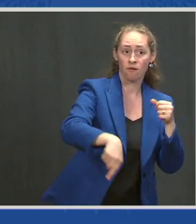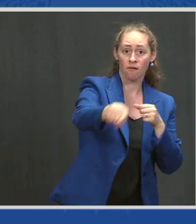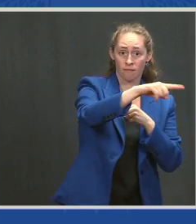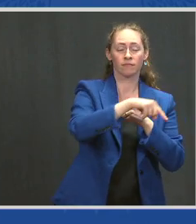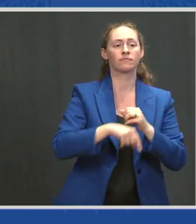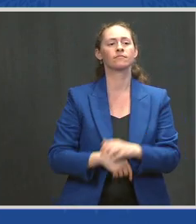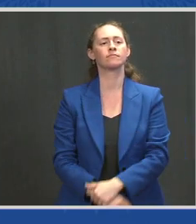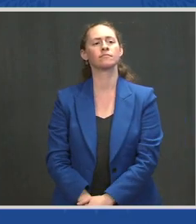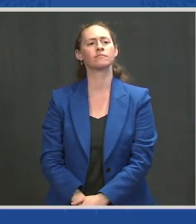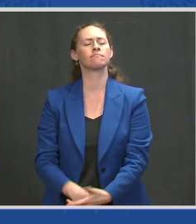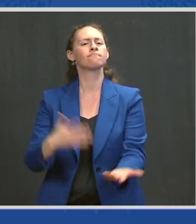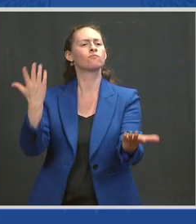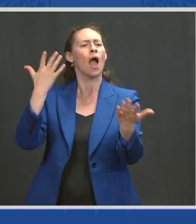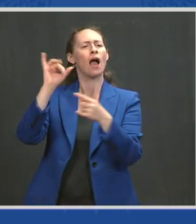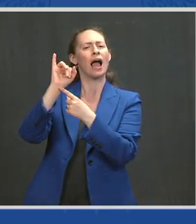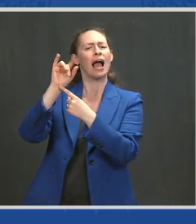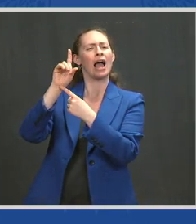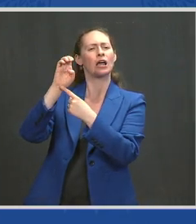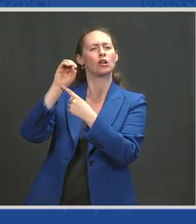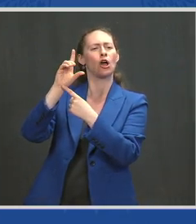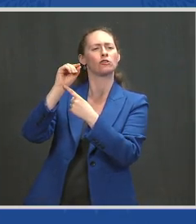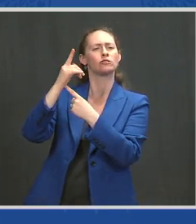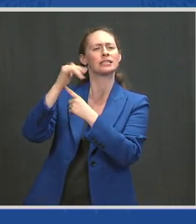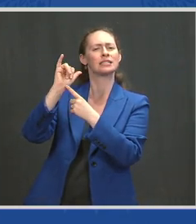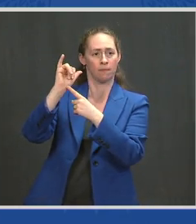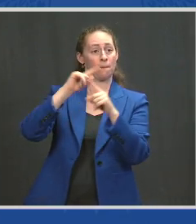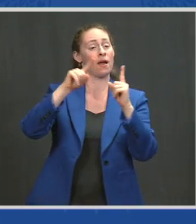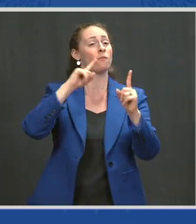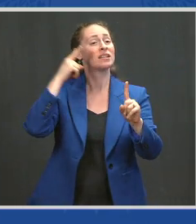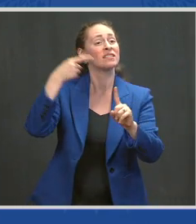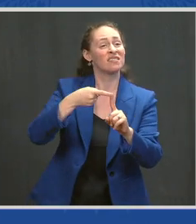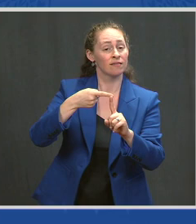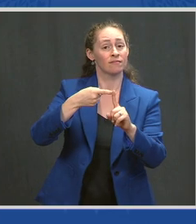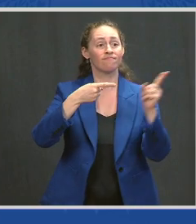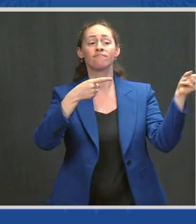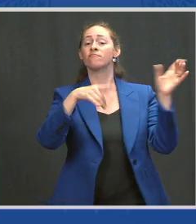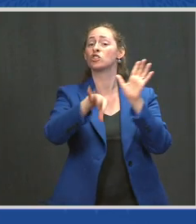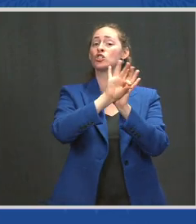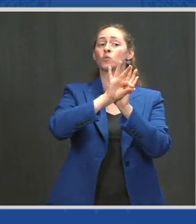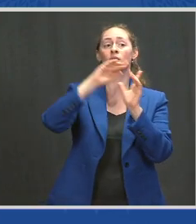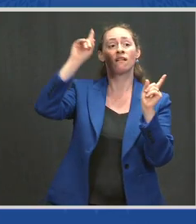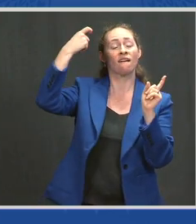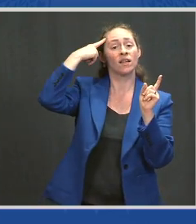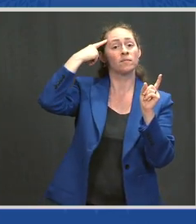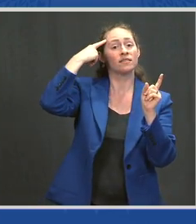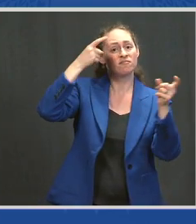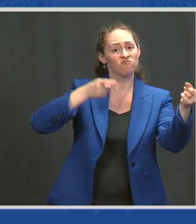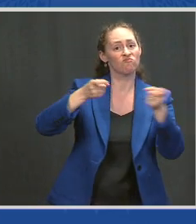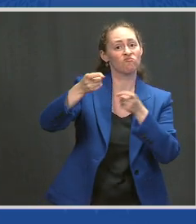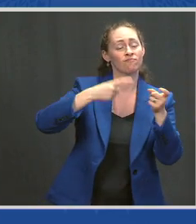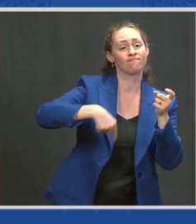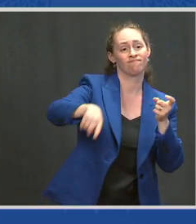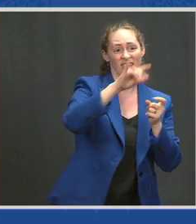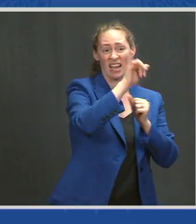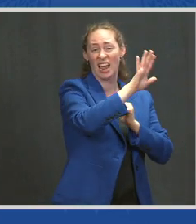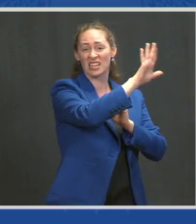And I think that's the -- that's the choice that was made. I think it -- I -- I'm not going to second guess